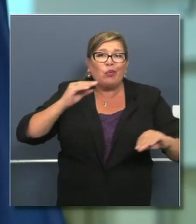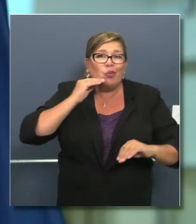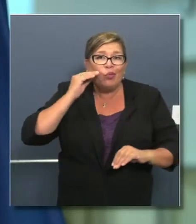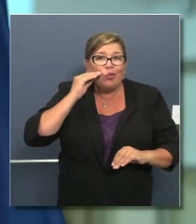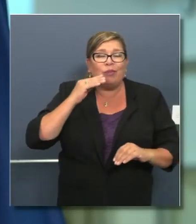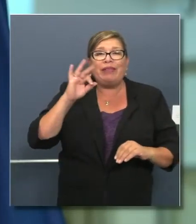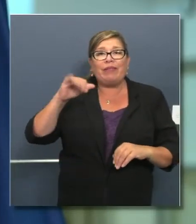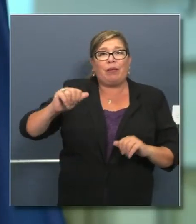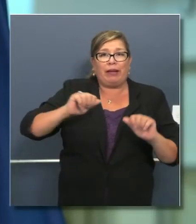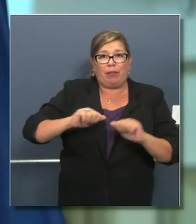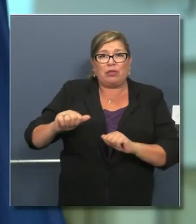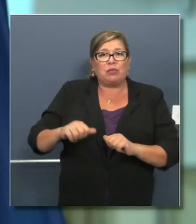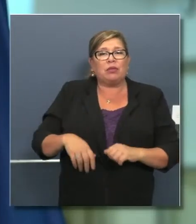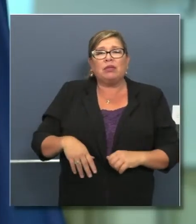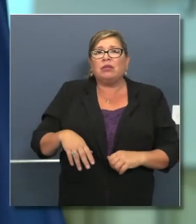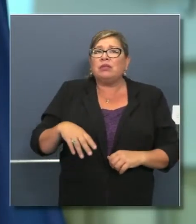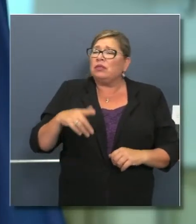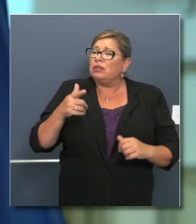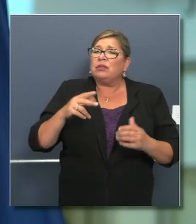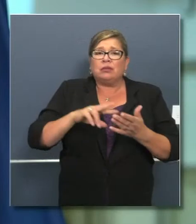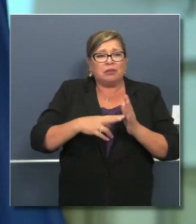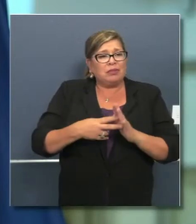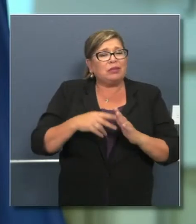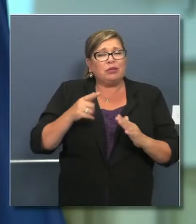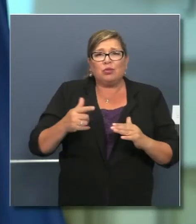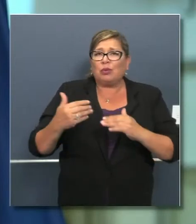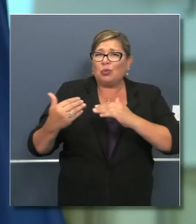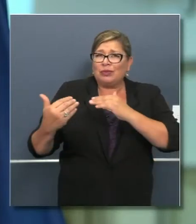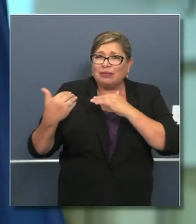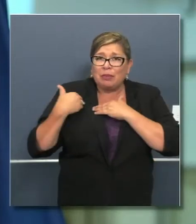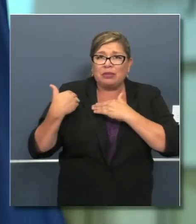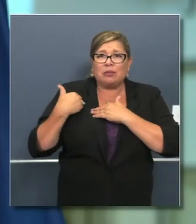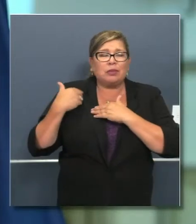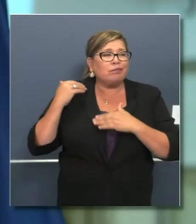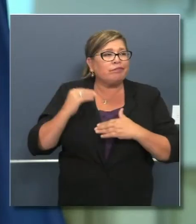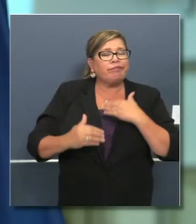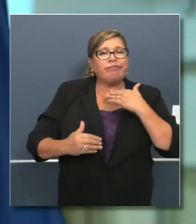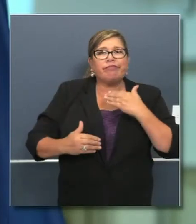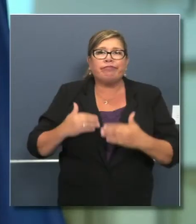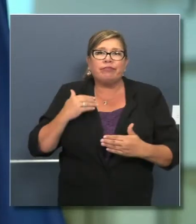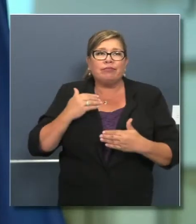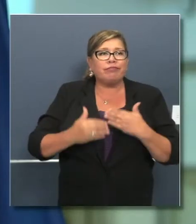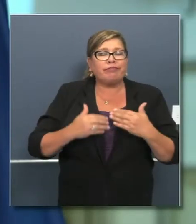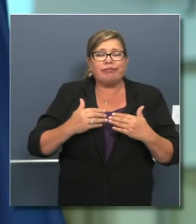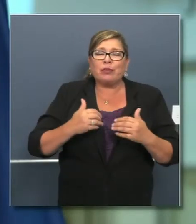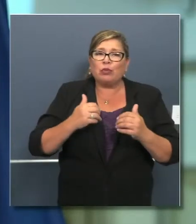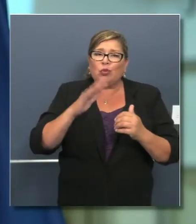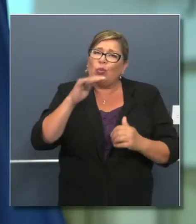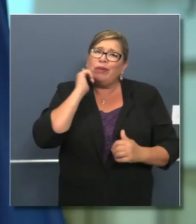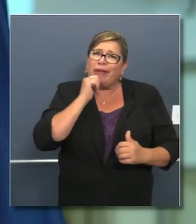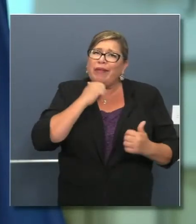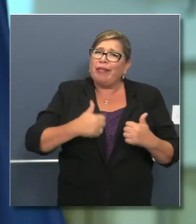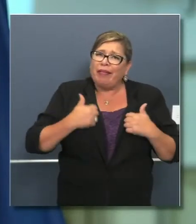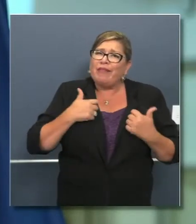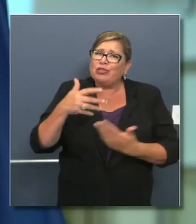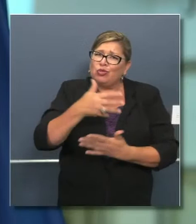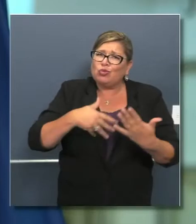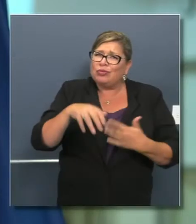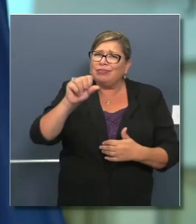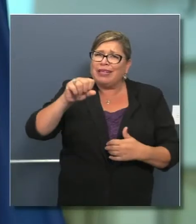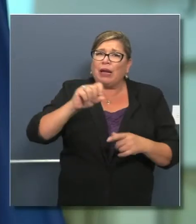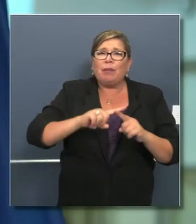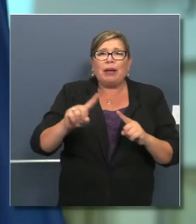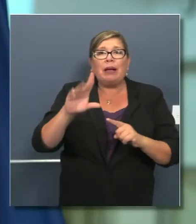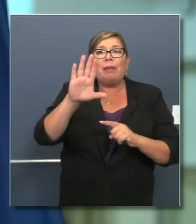let our guard down go about responsibly our day to day lives and socializing but again safely